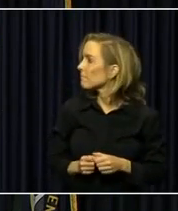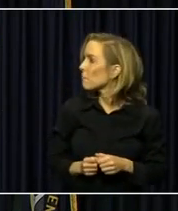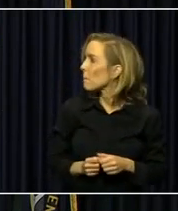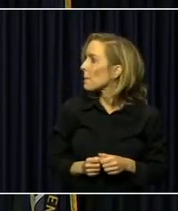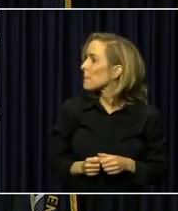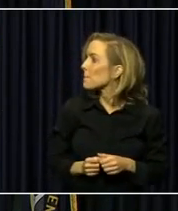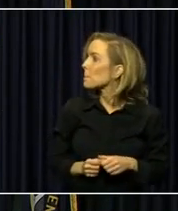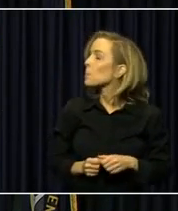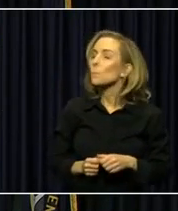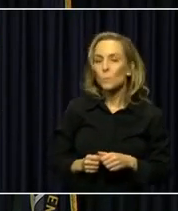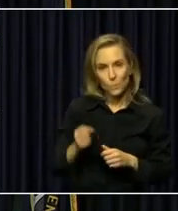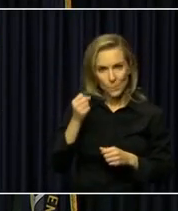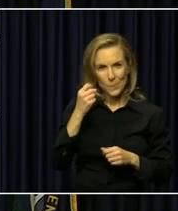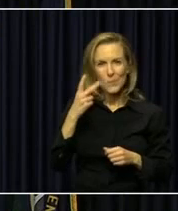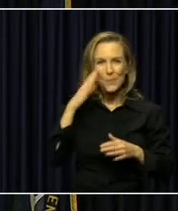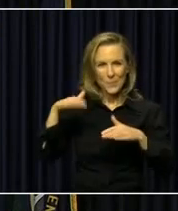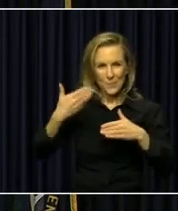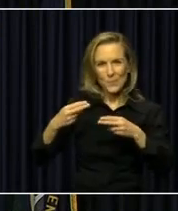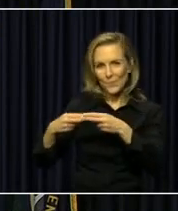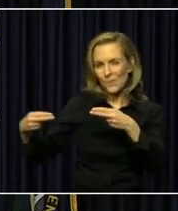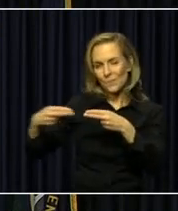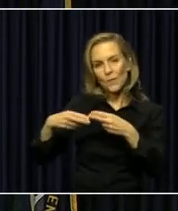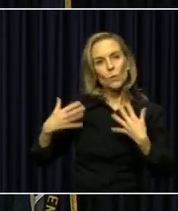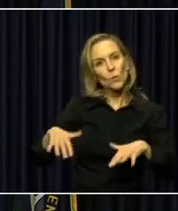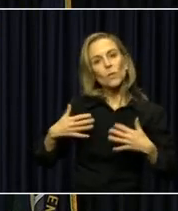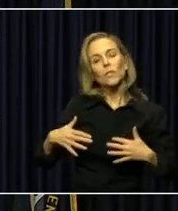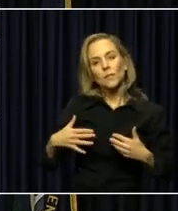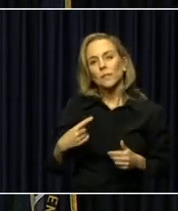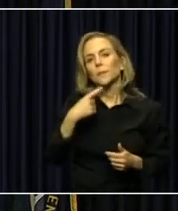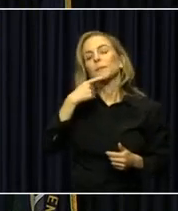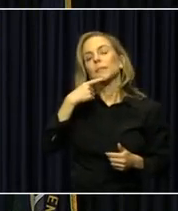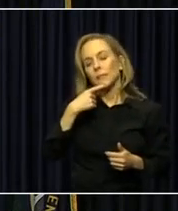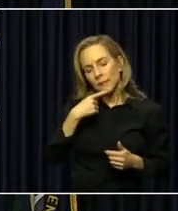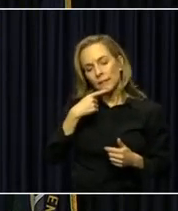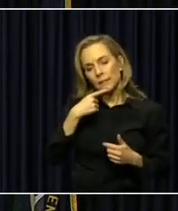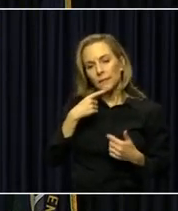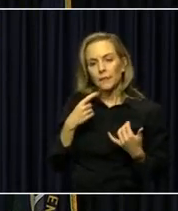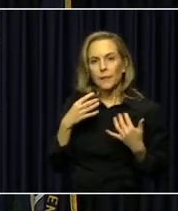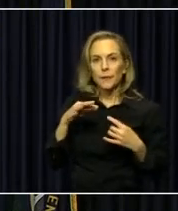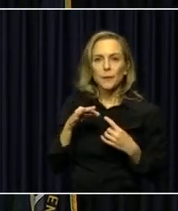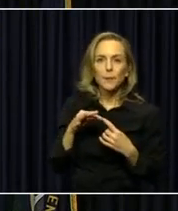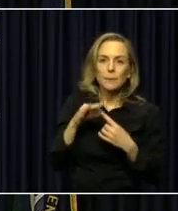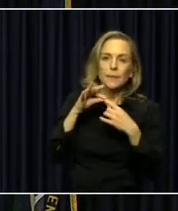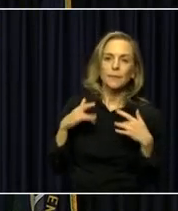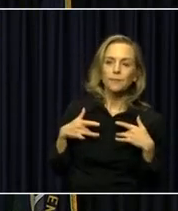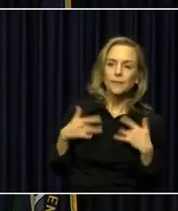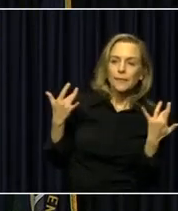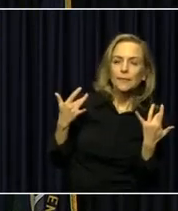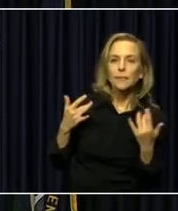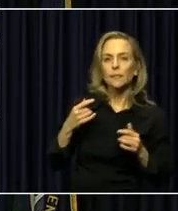WE HAVE SEEN AN INCREDIBLE OUTPOURING OF SUPPORT. DR. STACK SHOWED YOU TWO DAYS